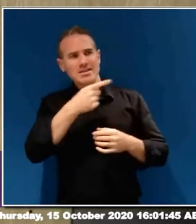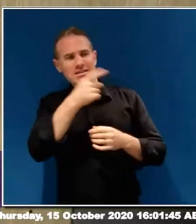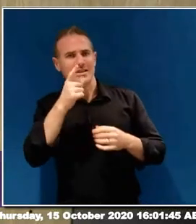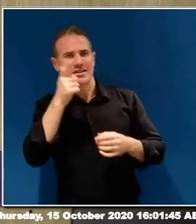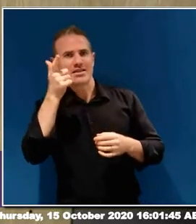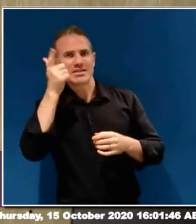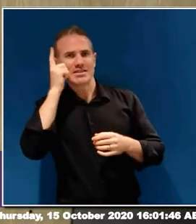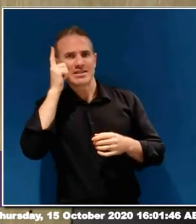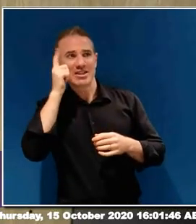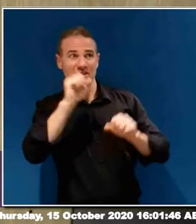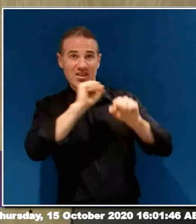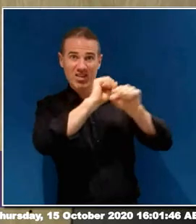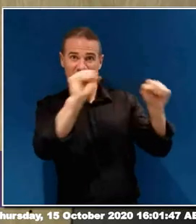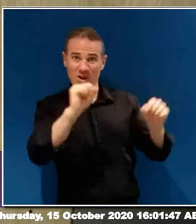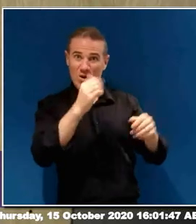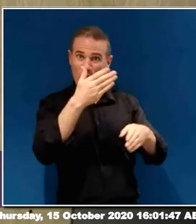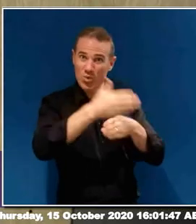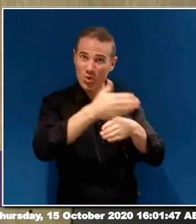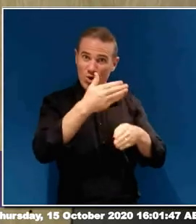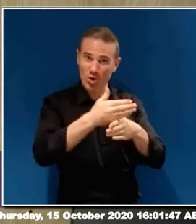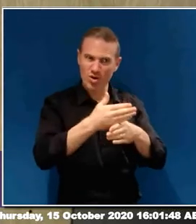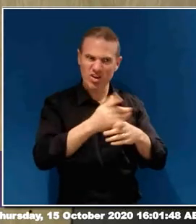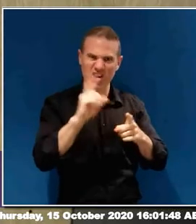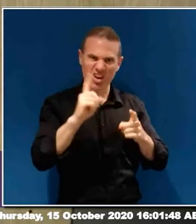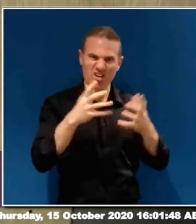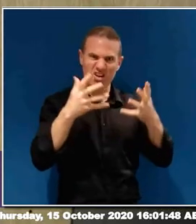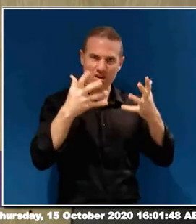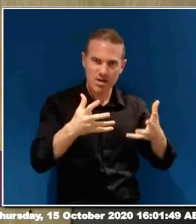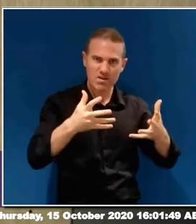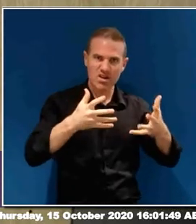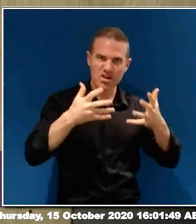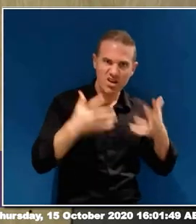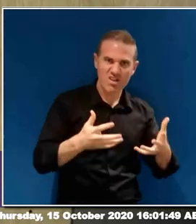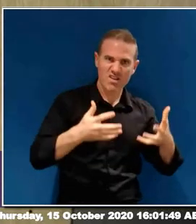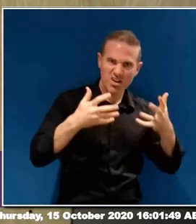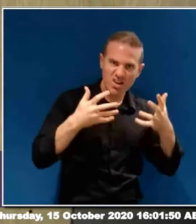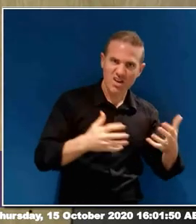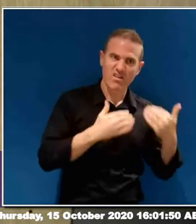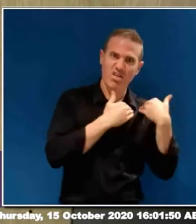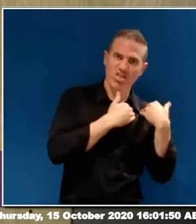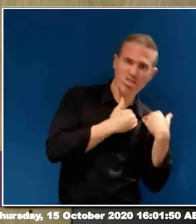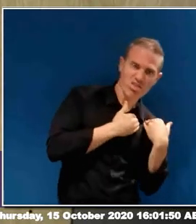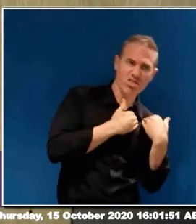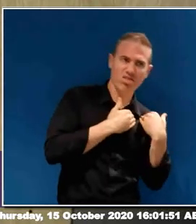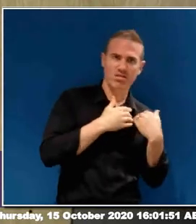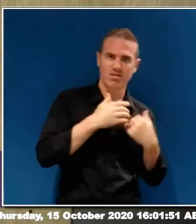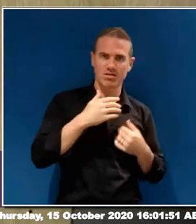some headline elements of education and how that's contributed to the